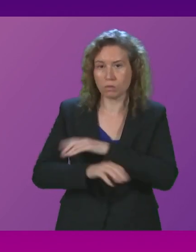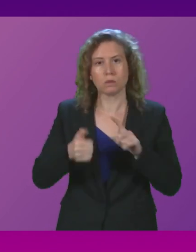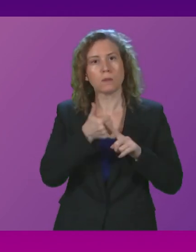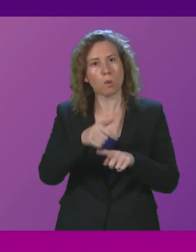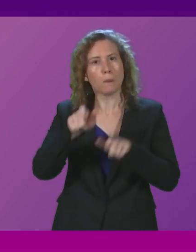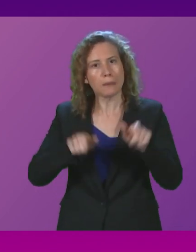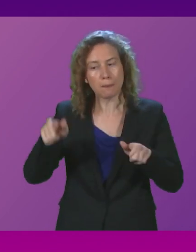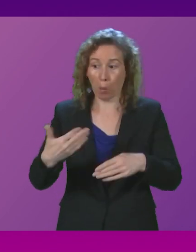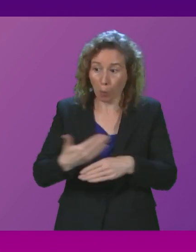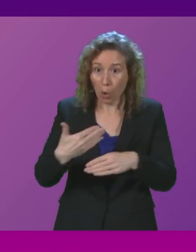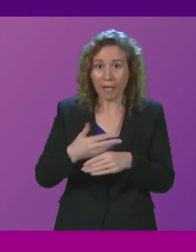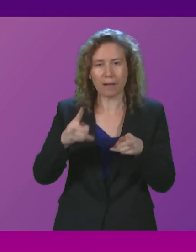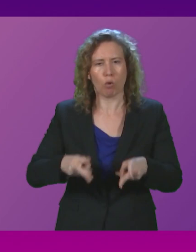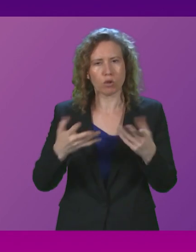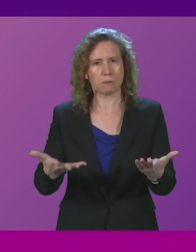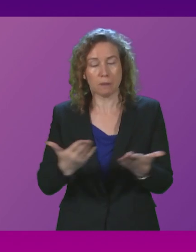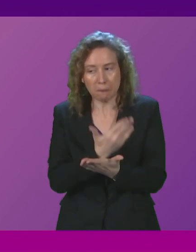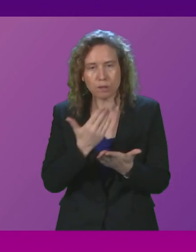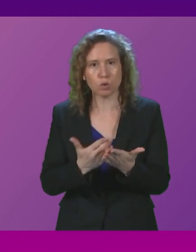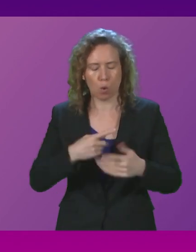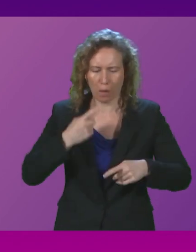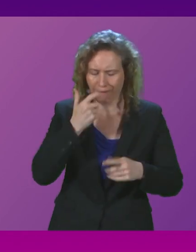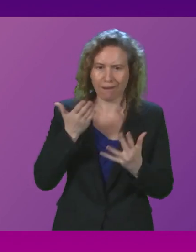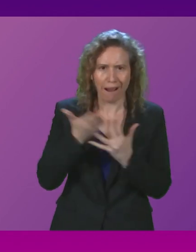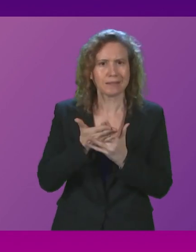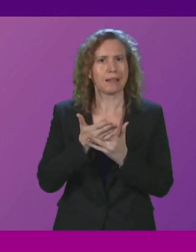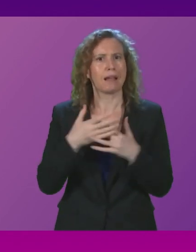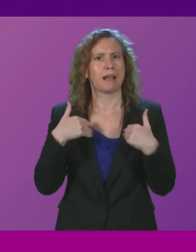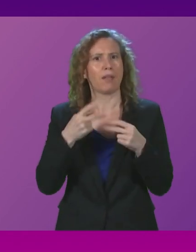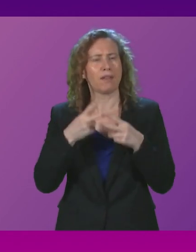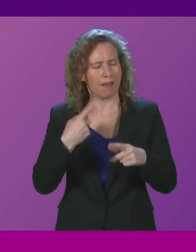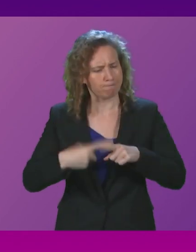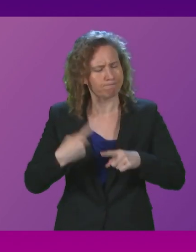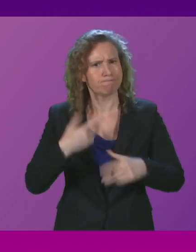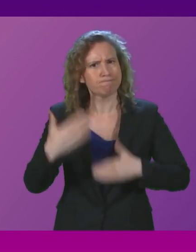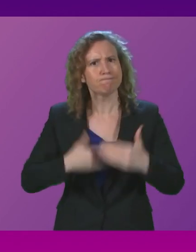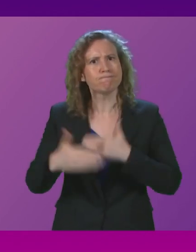on the front line, to ensure that there is much speedier access to accident and emergency